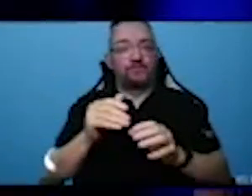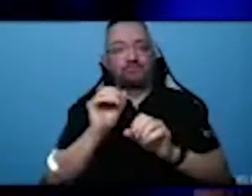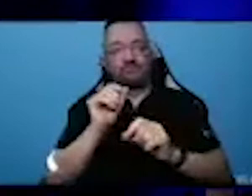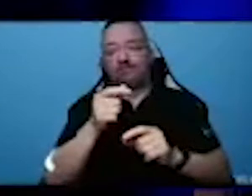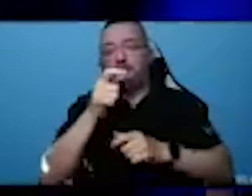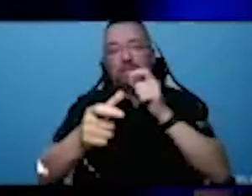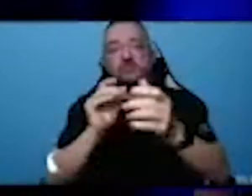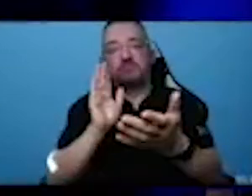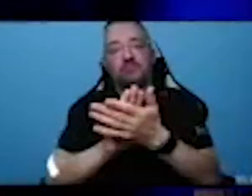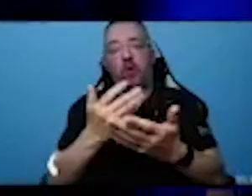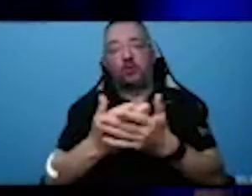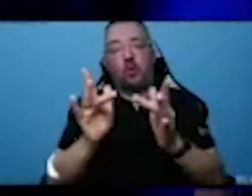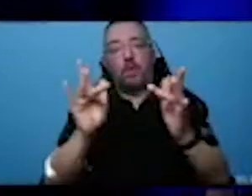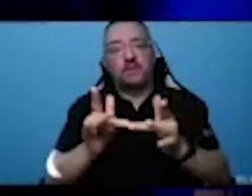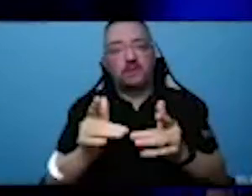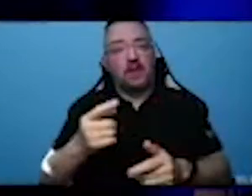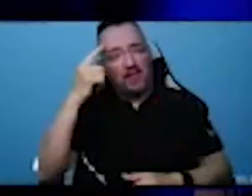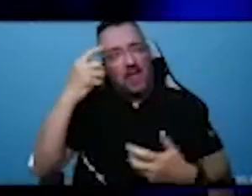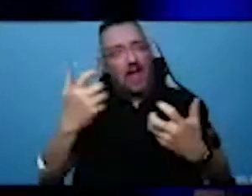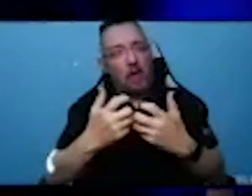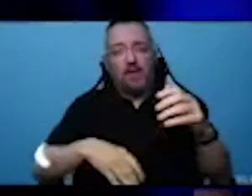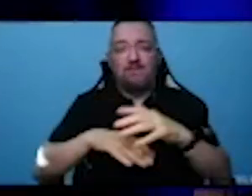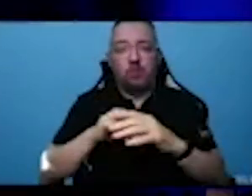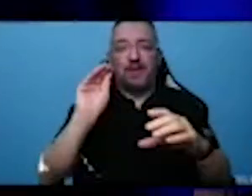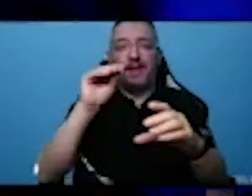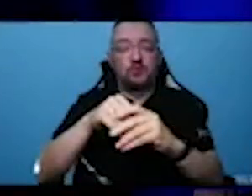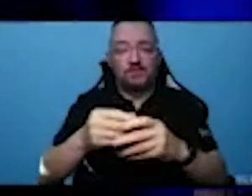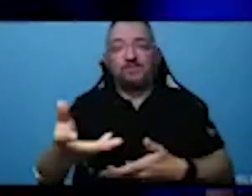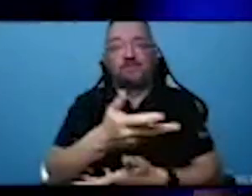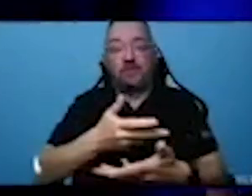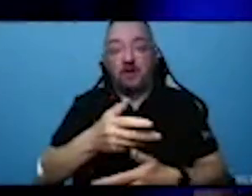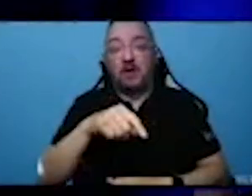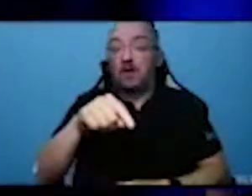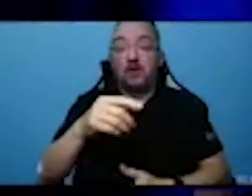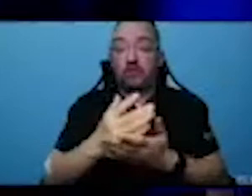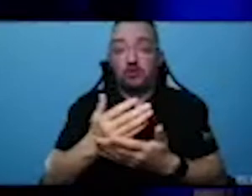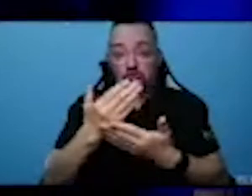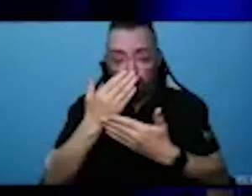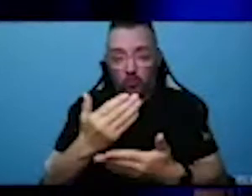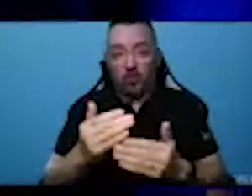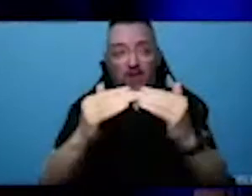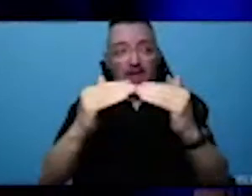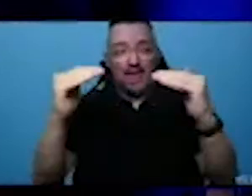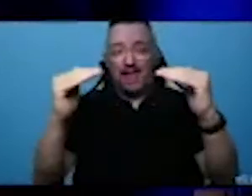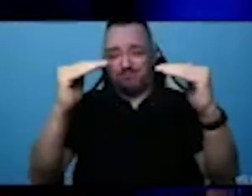And in all of that, the reality of systemic inequality and really how superficial our efforts to